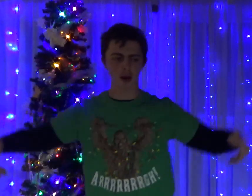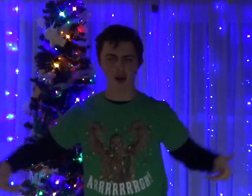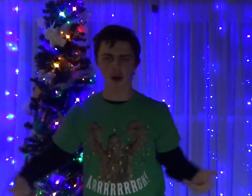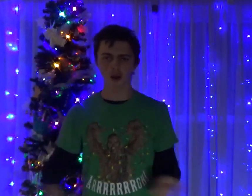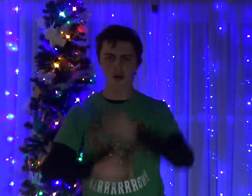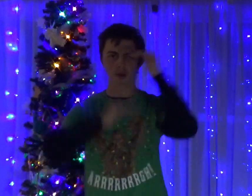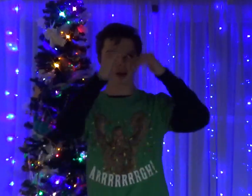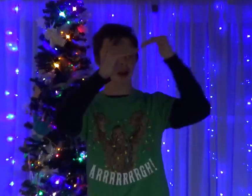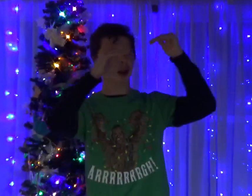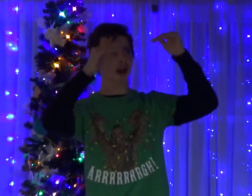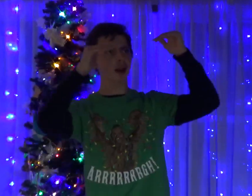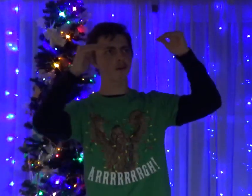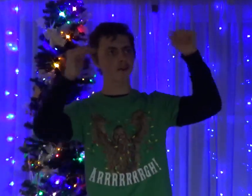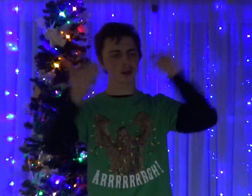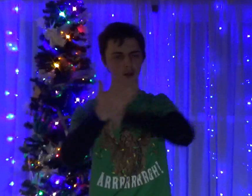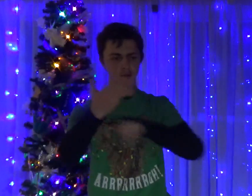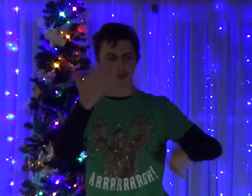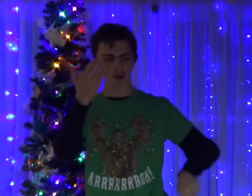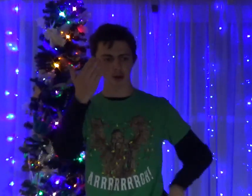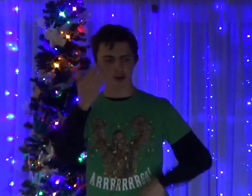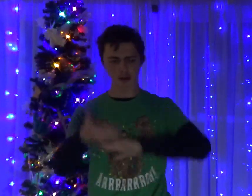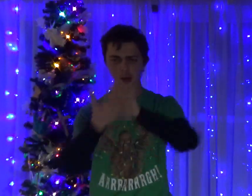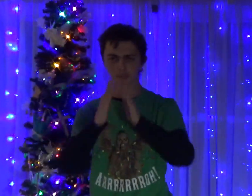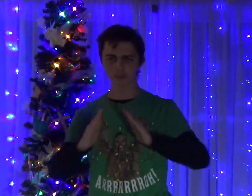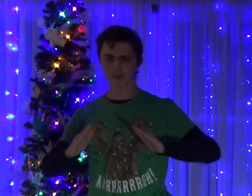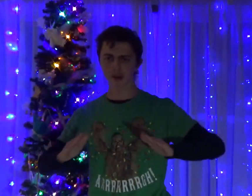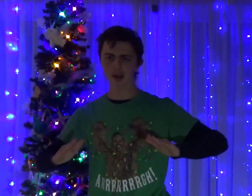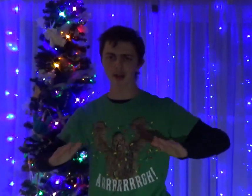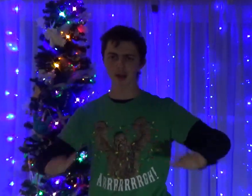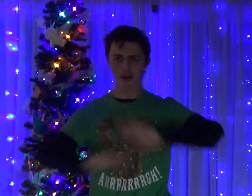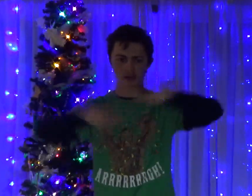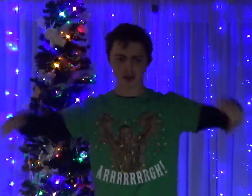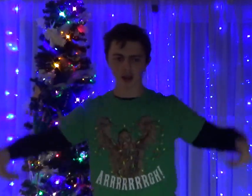Hail! the heaven-born Prince of Peace!